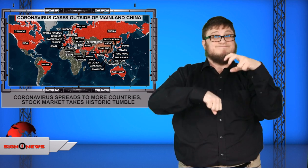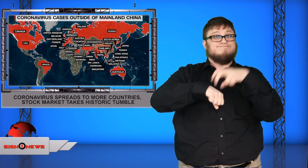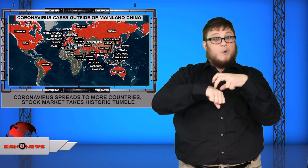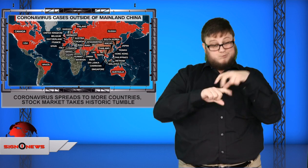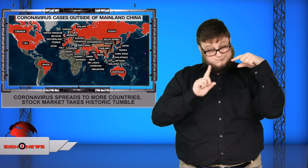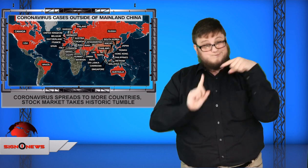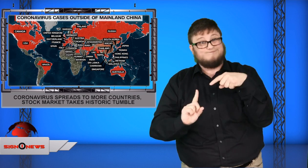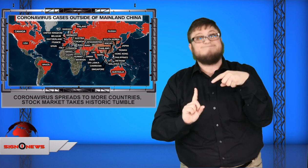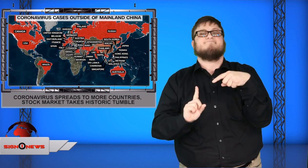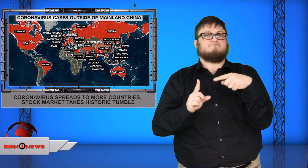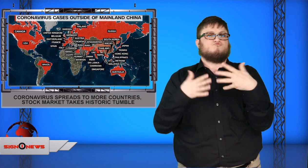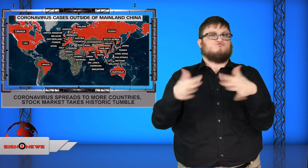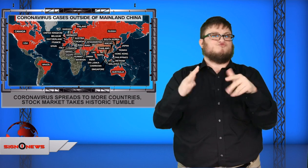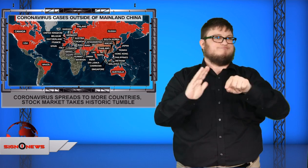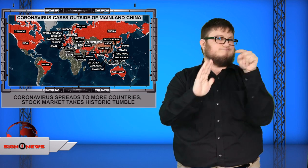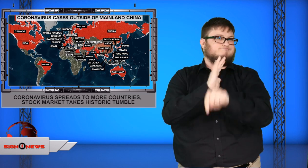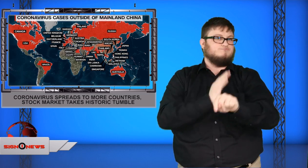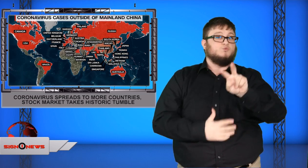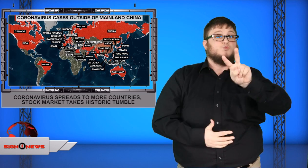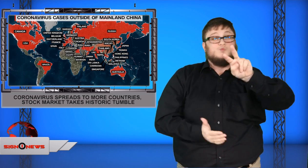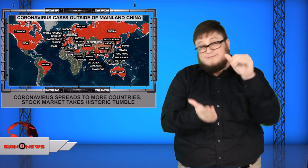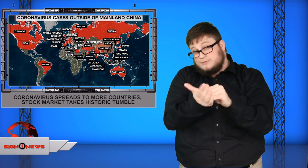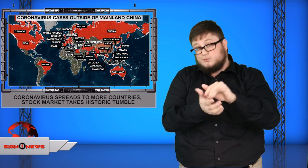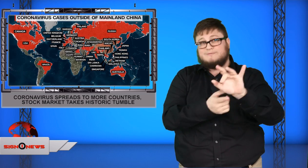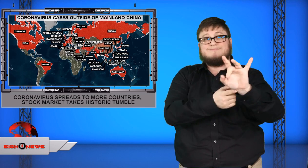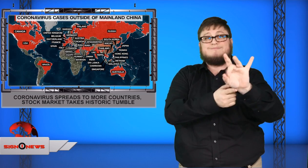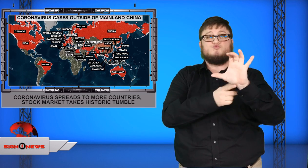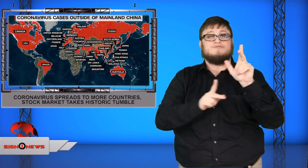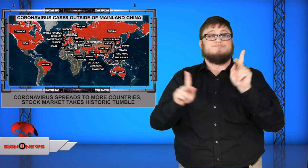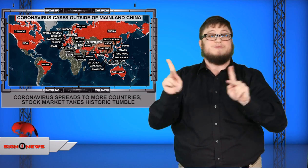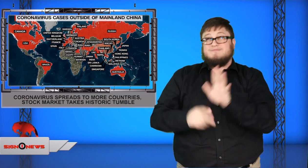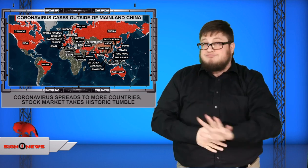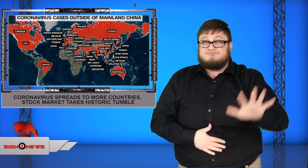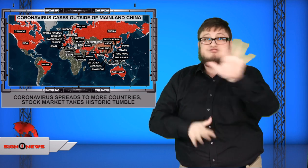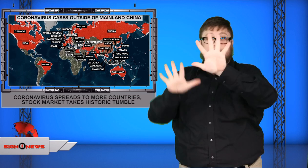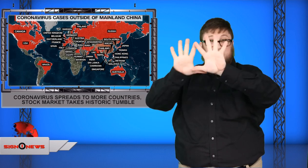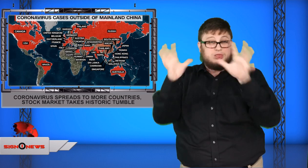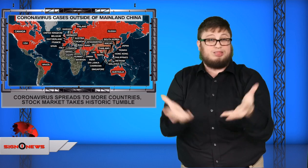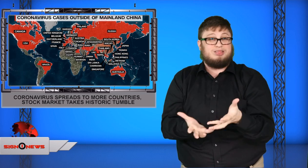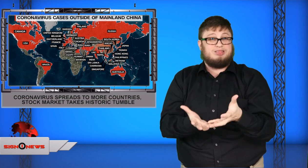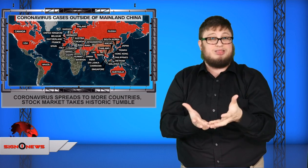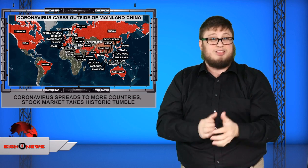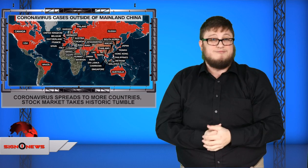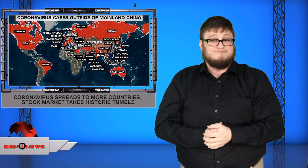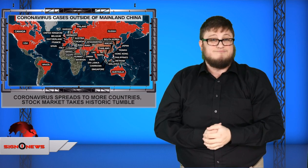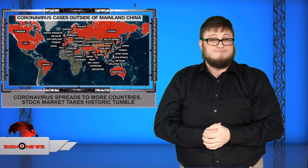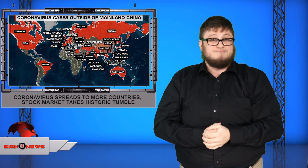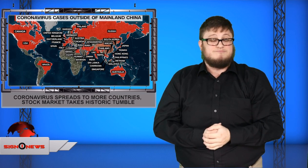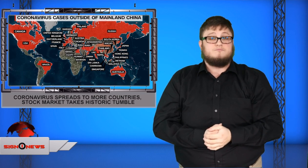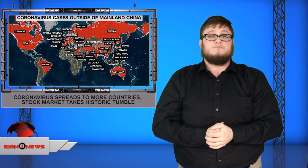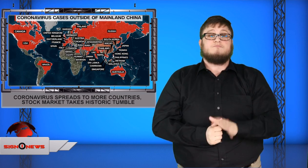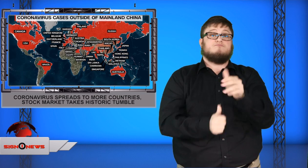The virus has killed 2,800 people around the world.